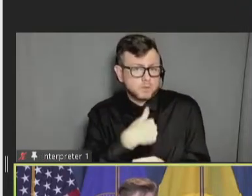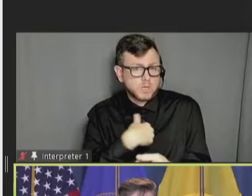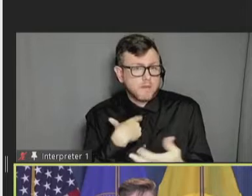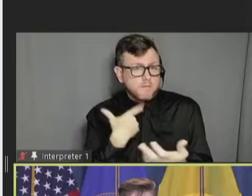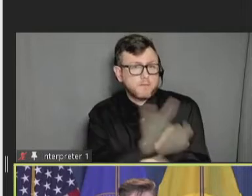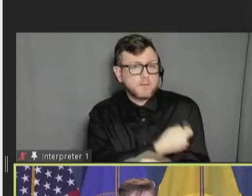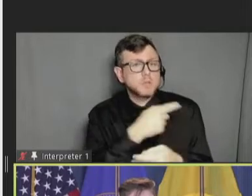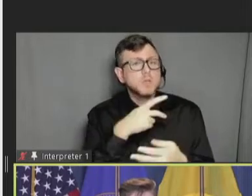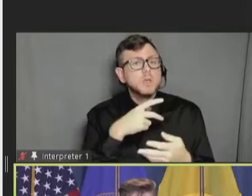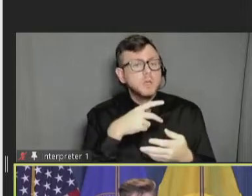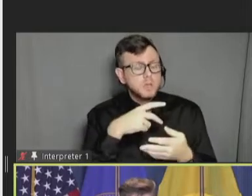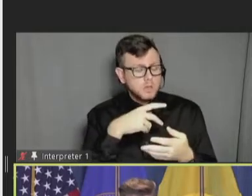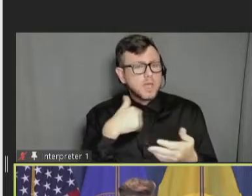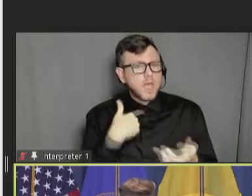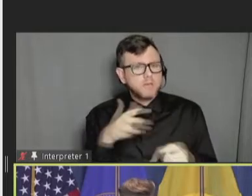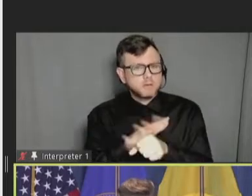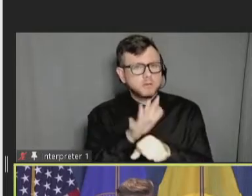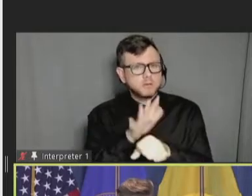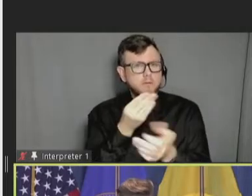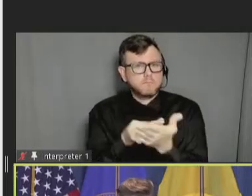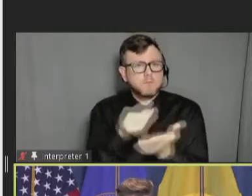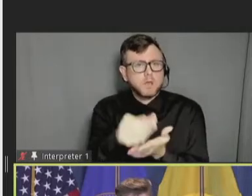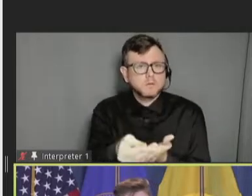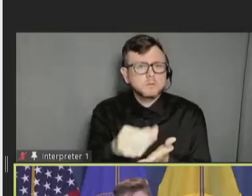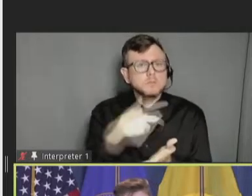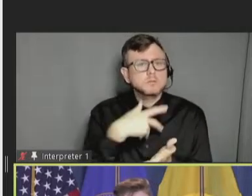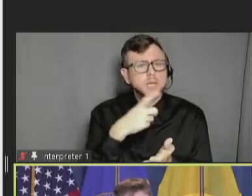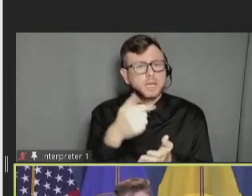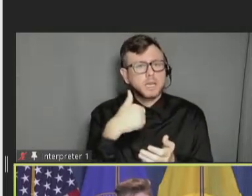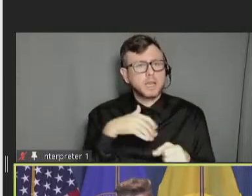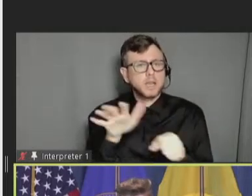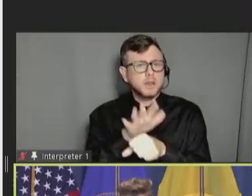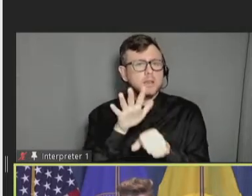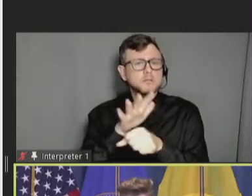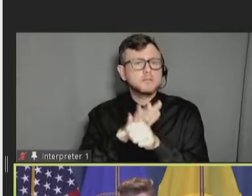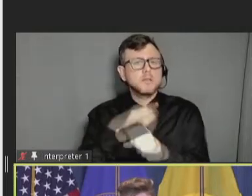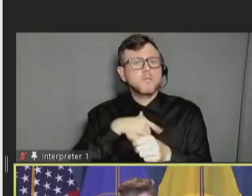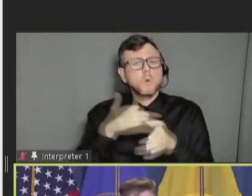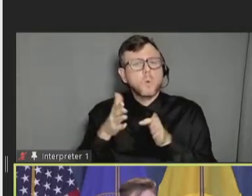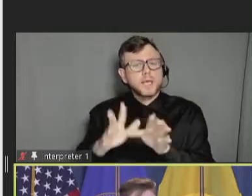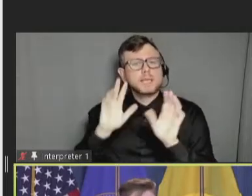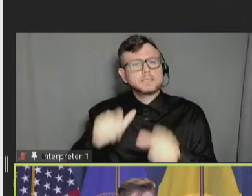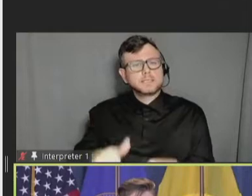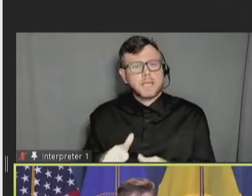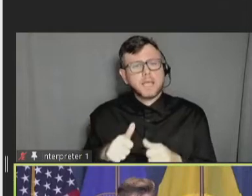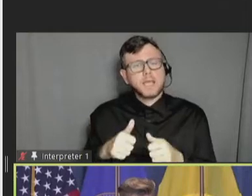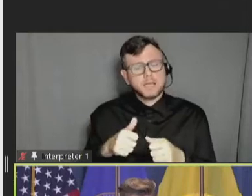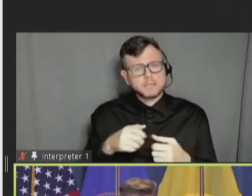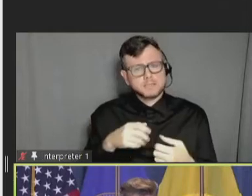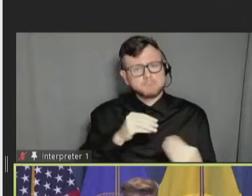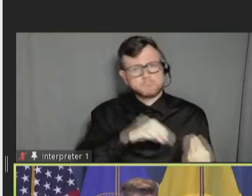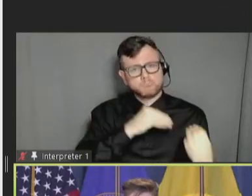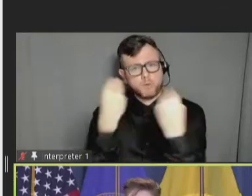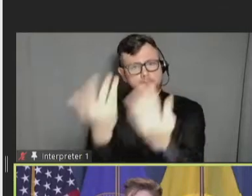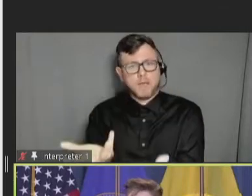for actually bringing the vaccines to the population. Then domain five includes concepts